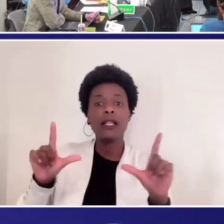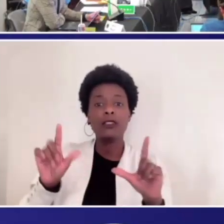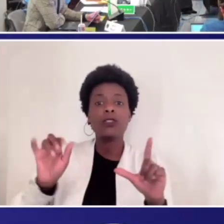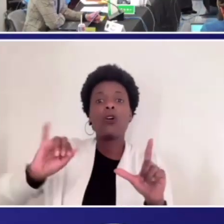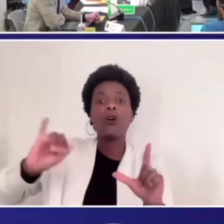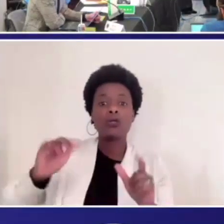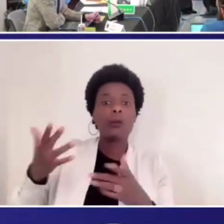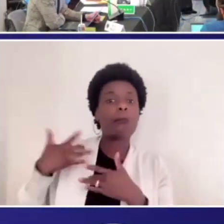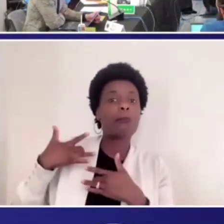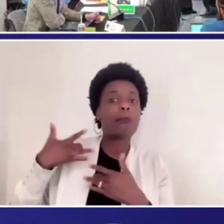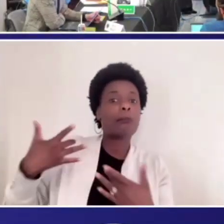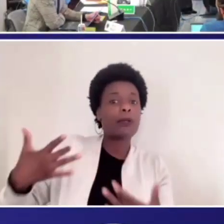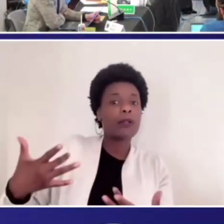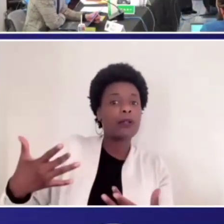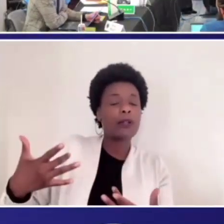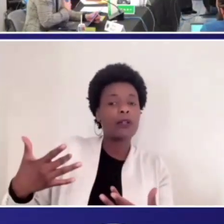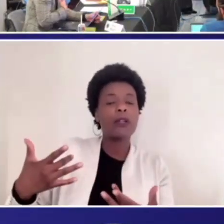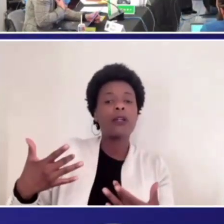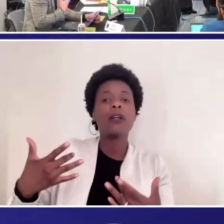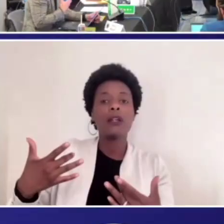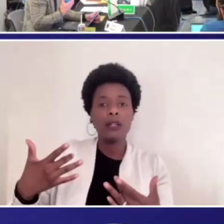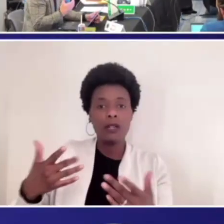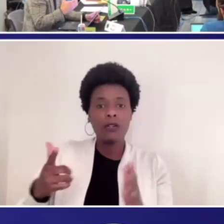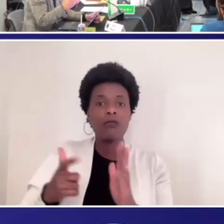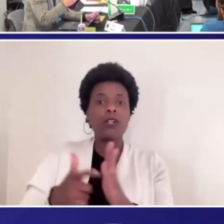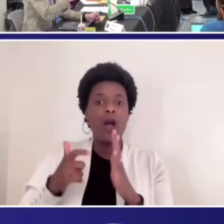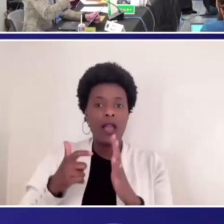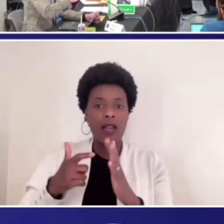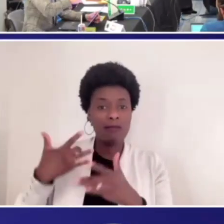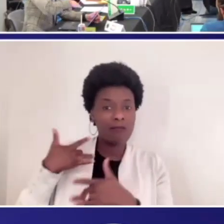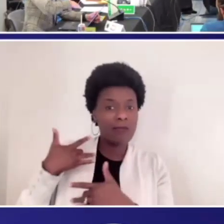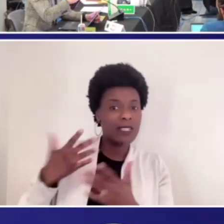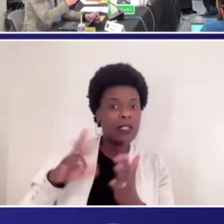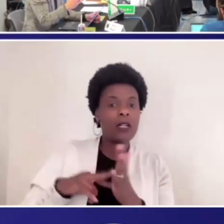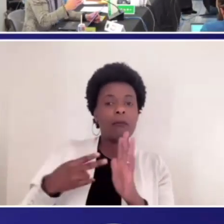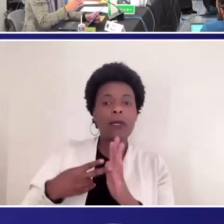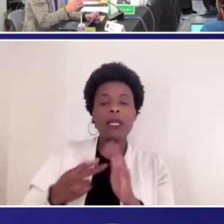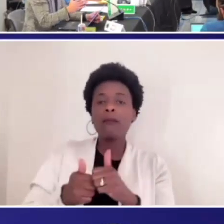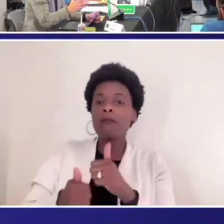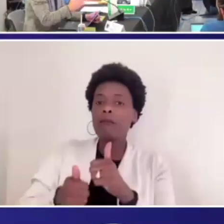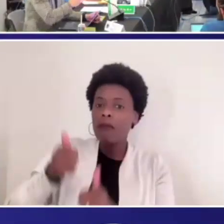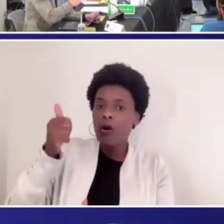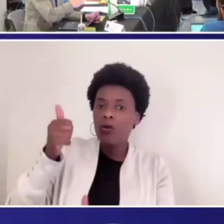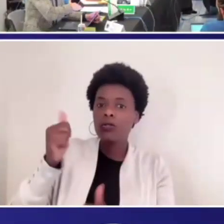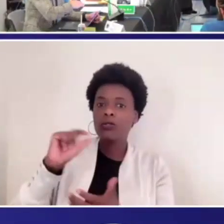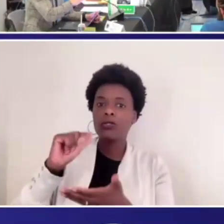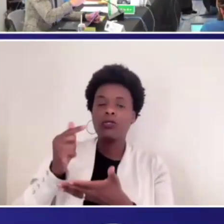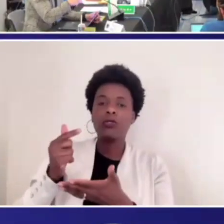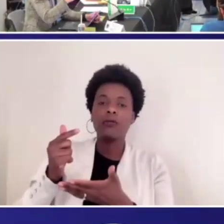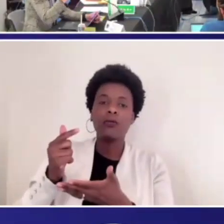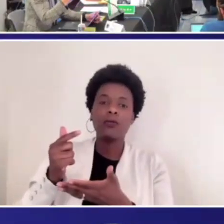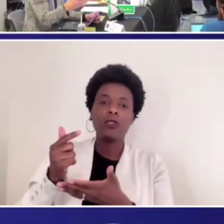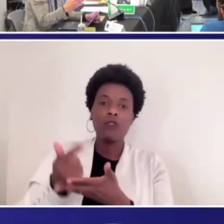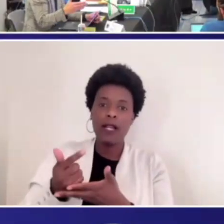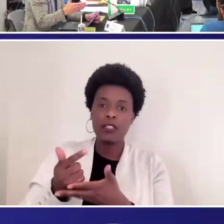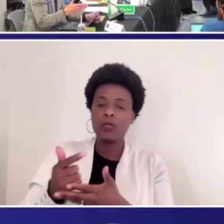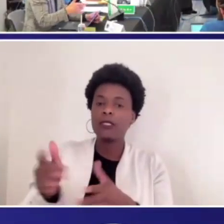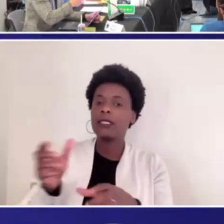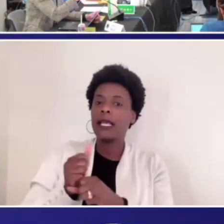The word generally probably means, in my definition is the majority of the graduates are the majority of graduates getting a license in that program. I think